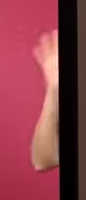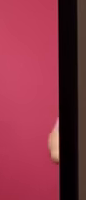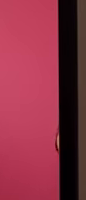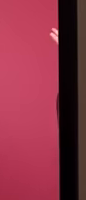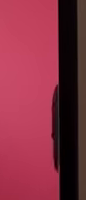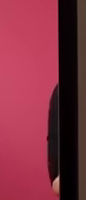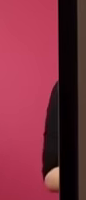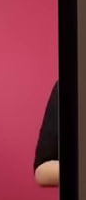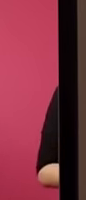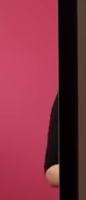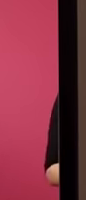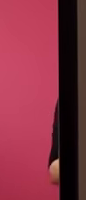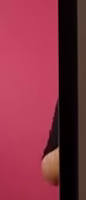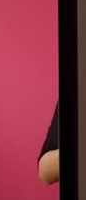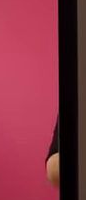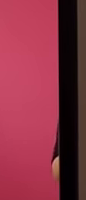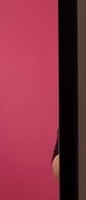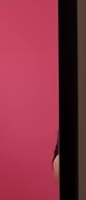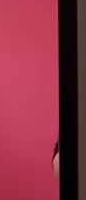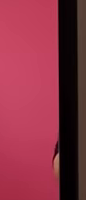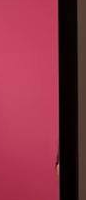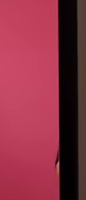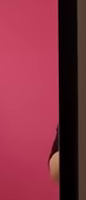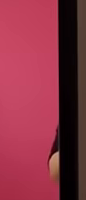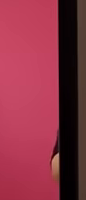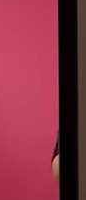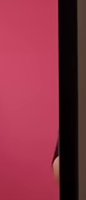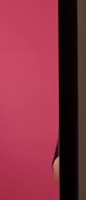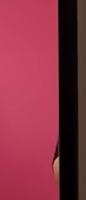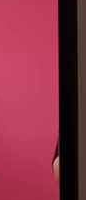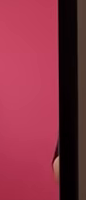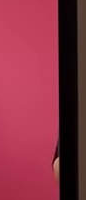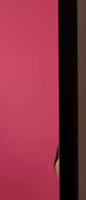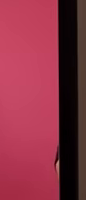but Since Miguel de la Madrid is no longer alive, we had to bring in his secretary